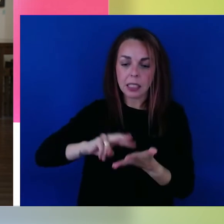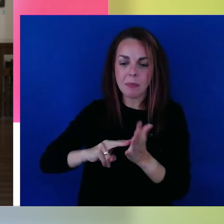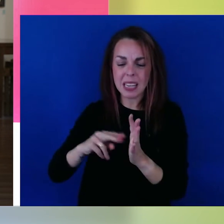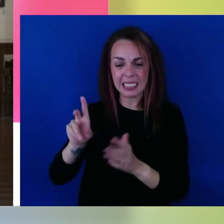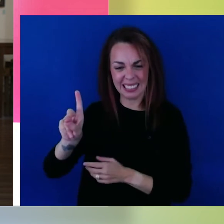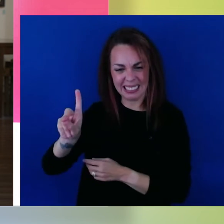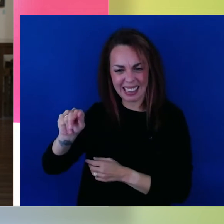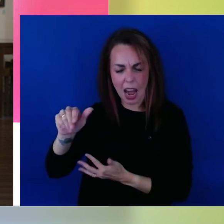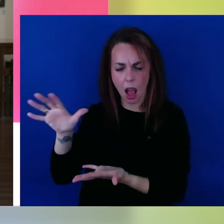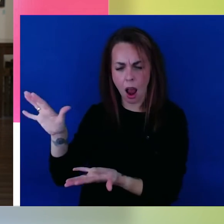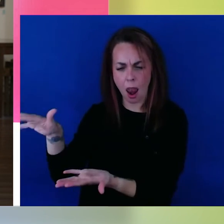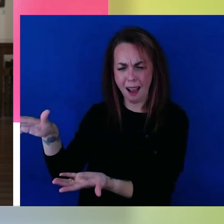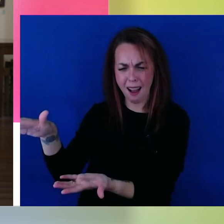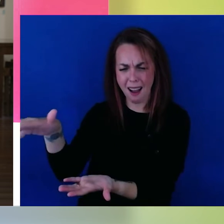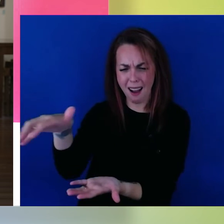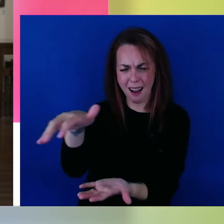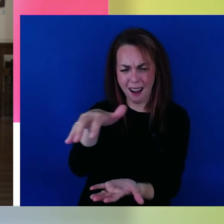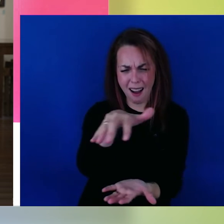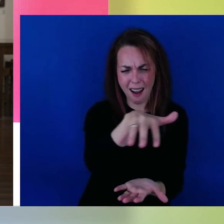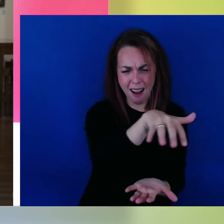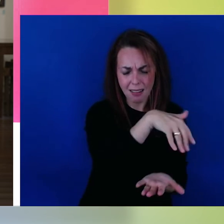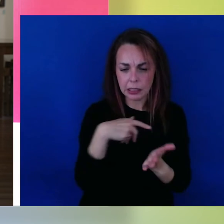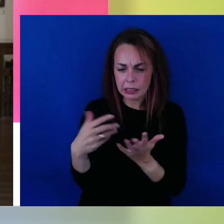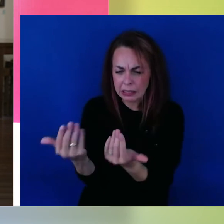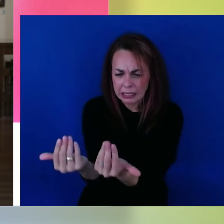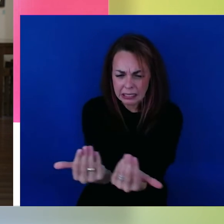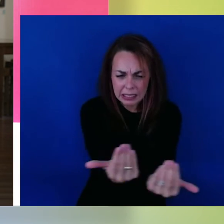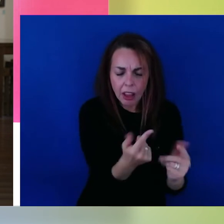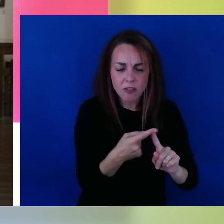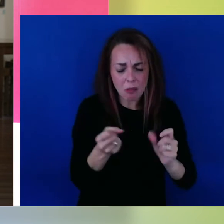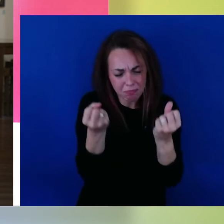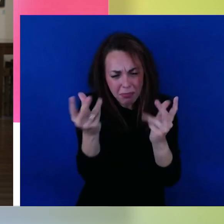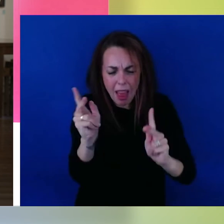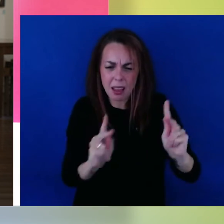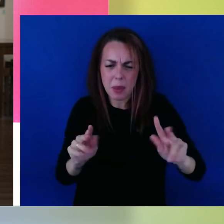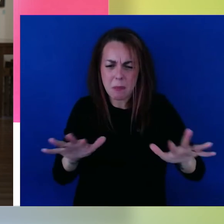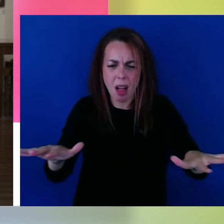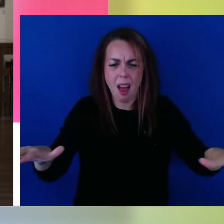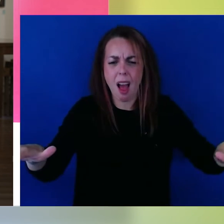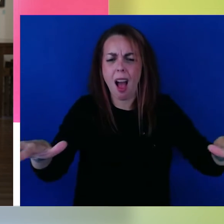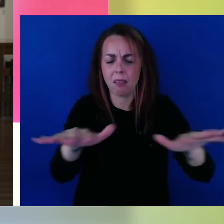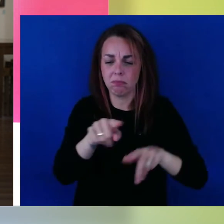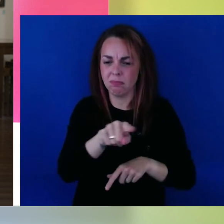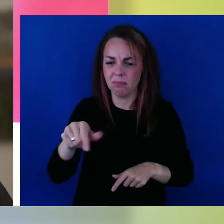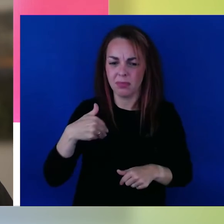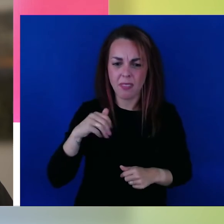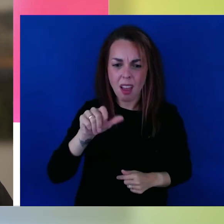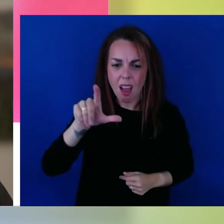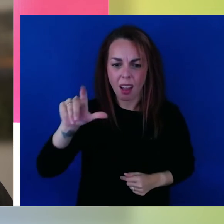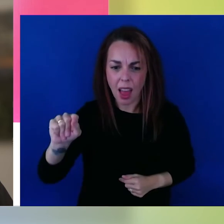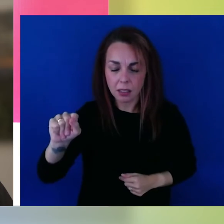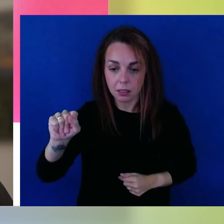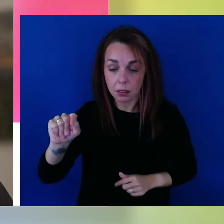and samples from as many people as possible with ALS, then freely share the data